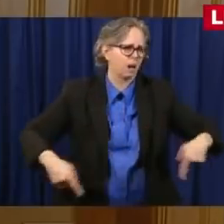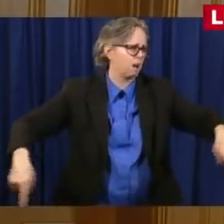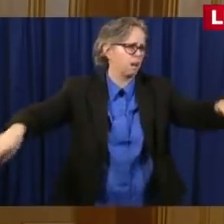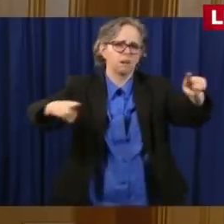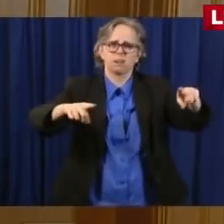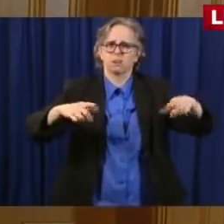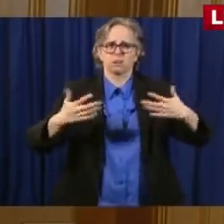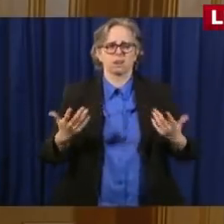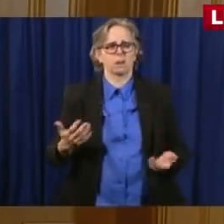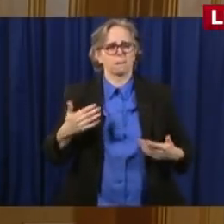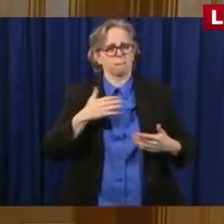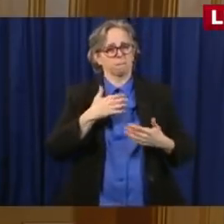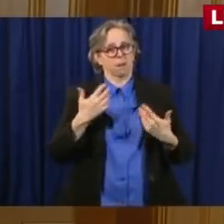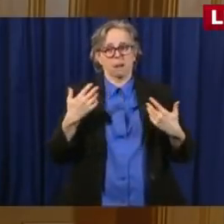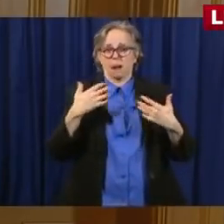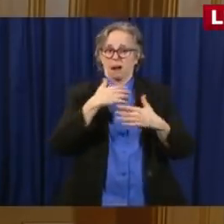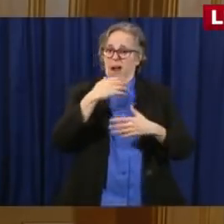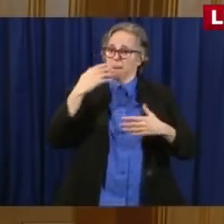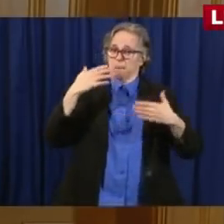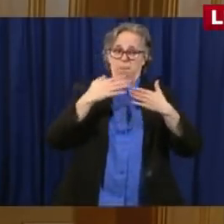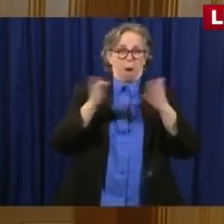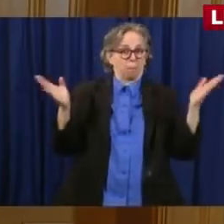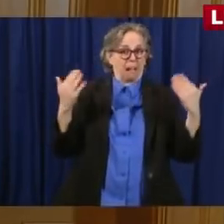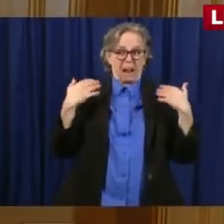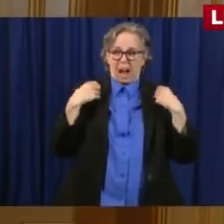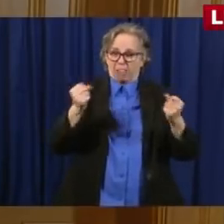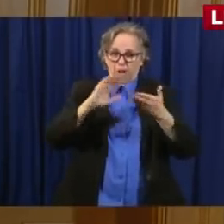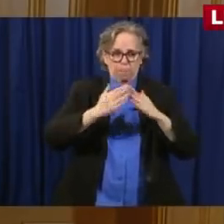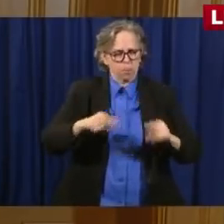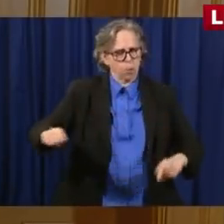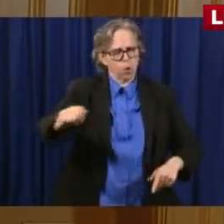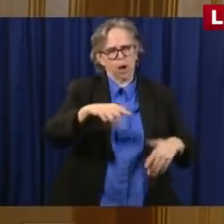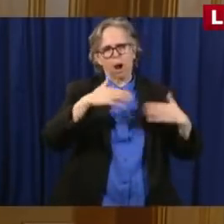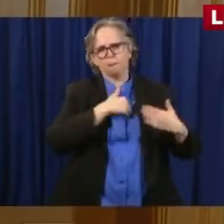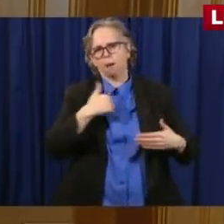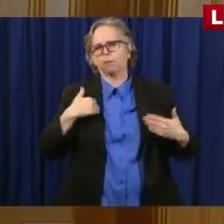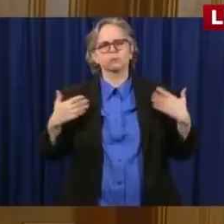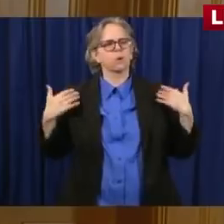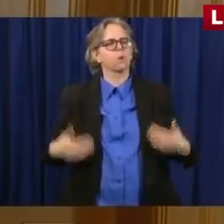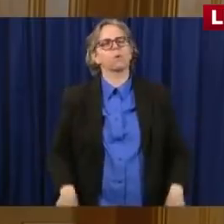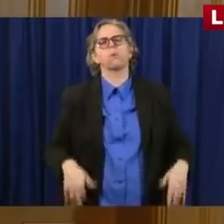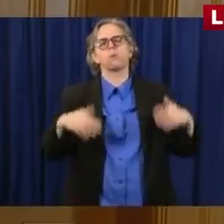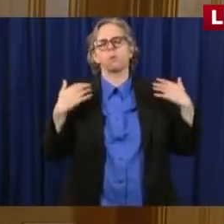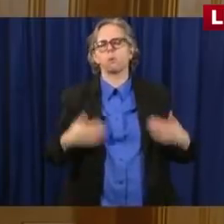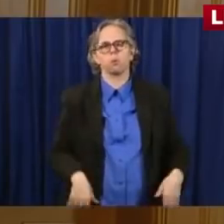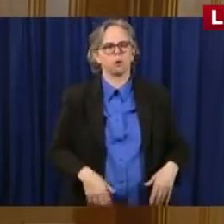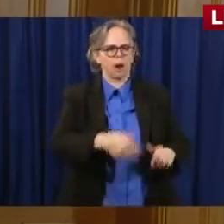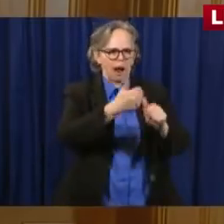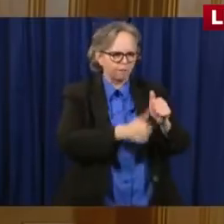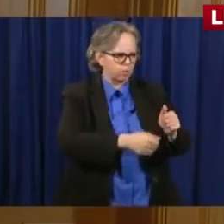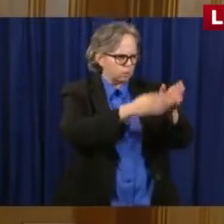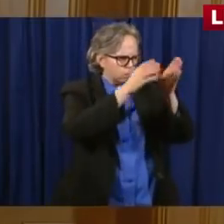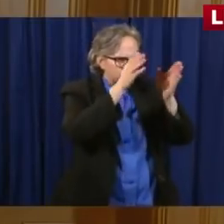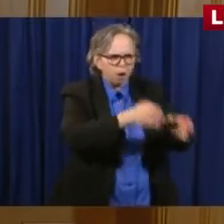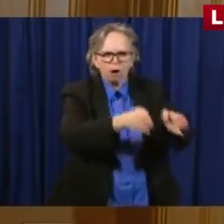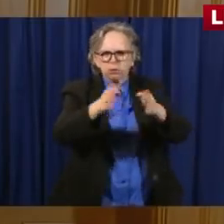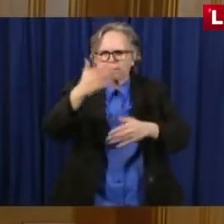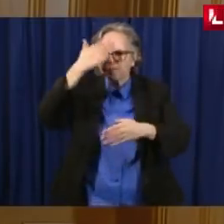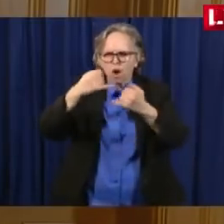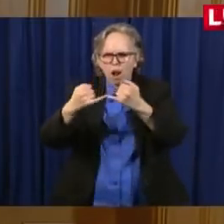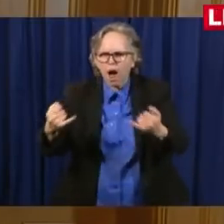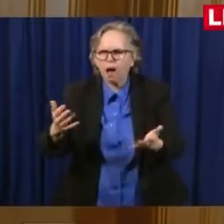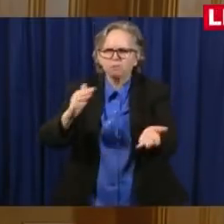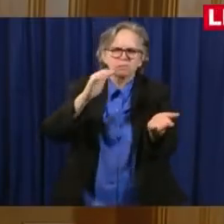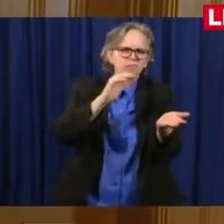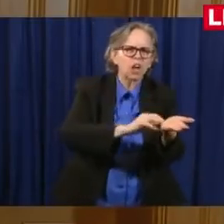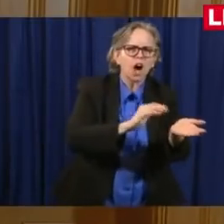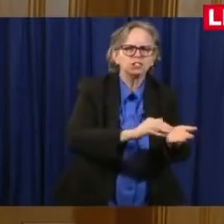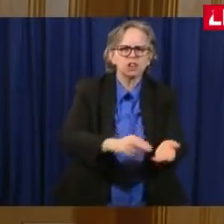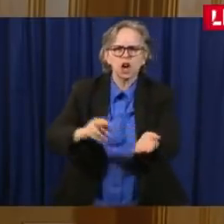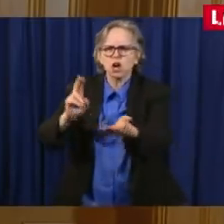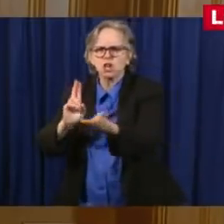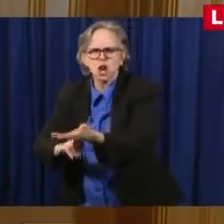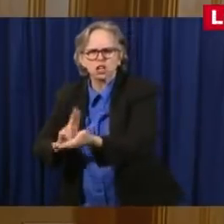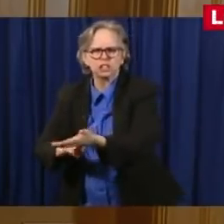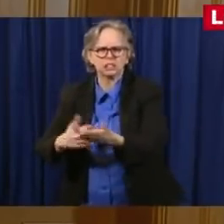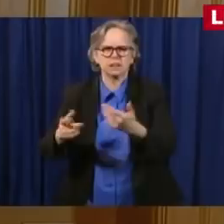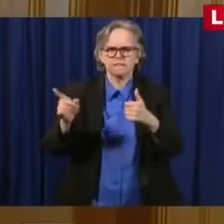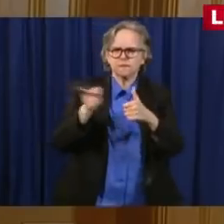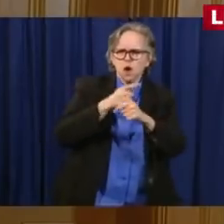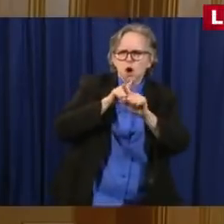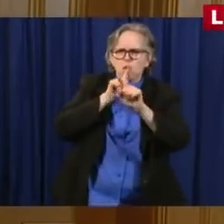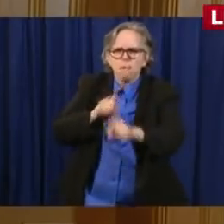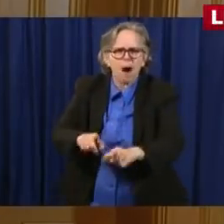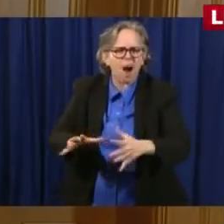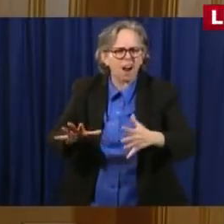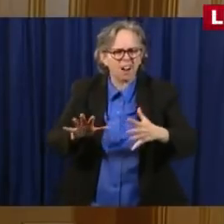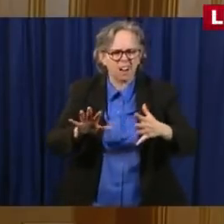WE THANK ALL OF THEM, THE MEMBERS OF THE PUBLIC HEALTH COMMUNITY, AND WE ALSO THANK EVERYONE WHO WAS HELPING WHO WAS AT THE FRONTLINE IN THIS BATTLE.